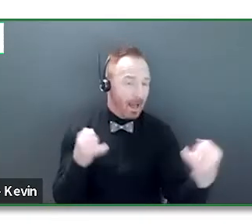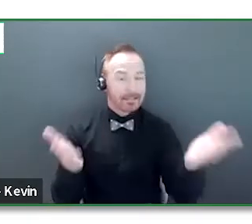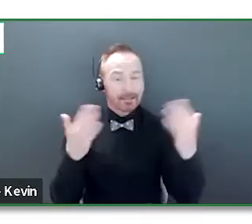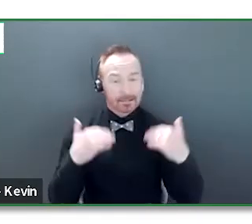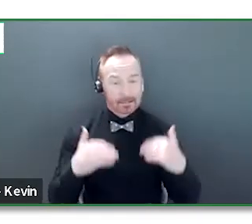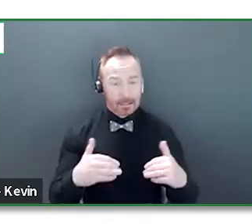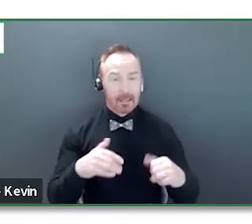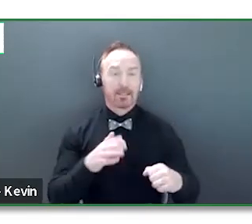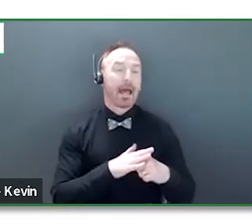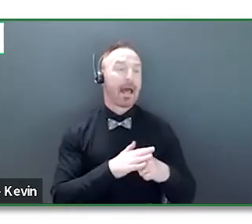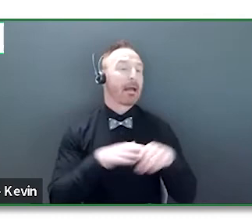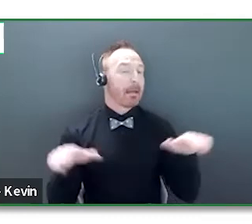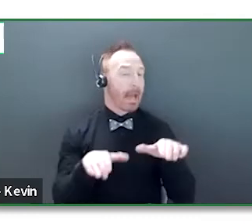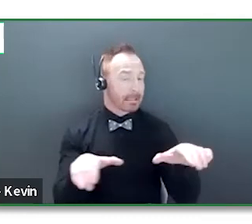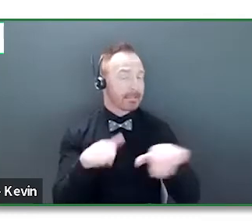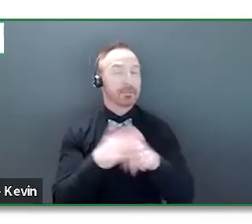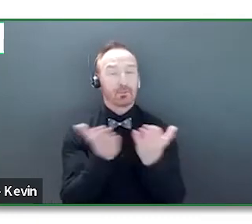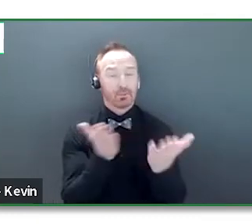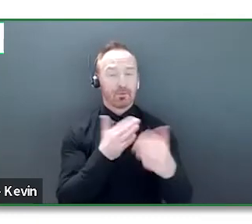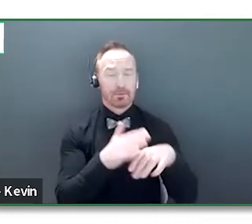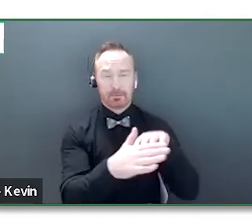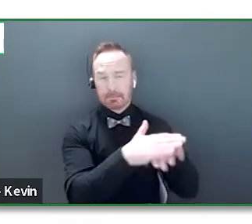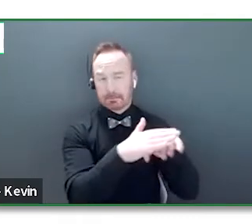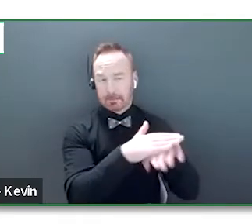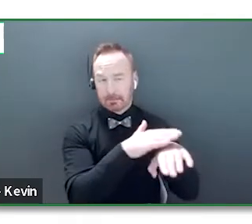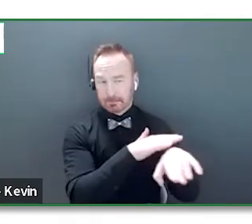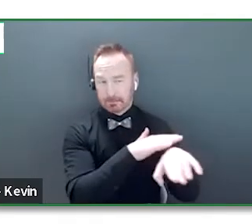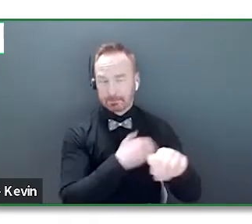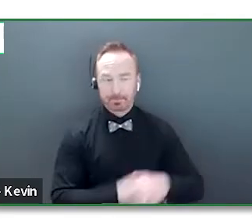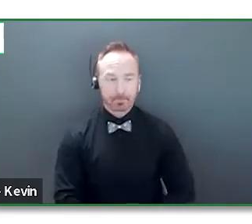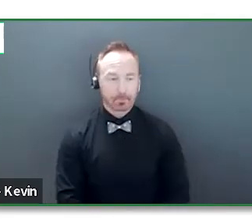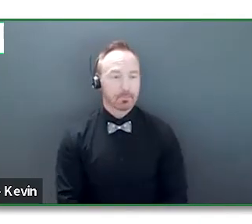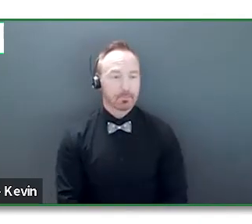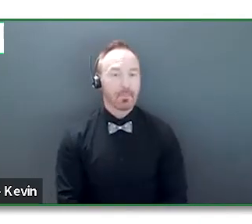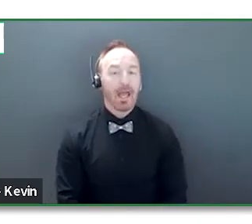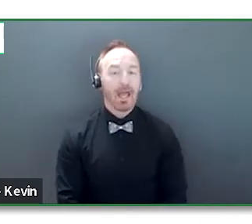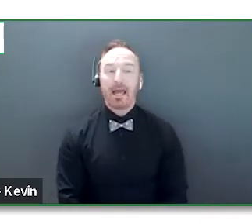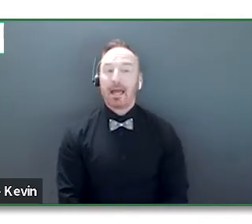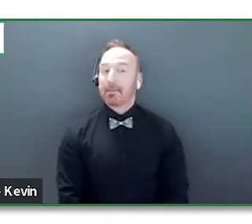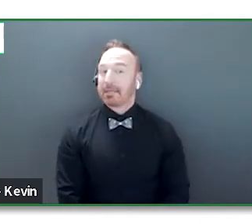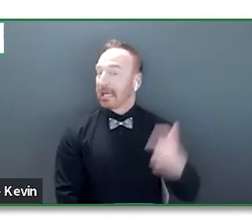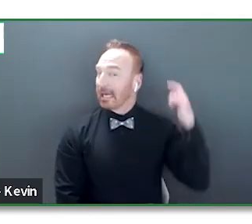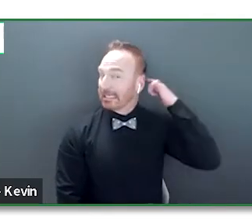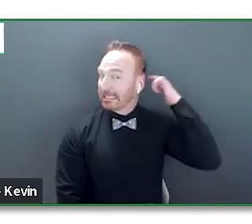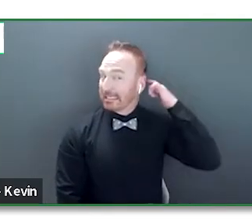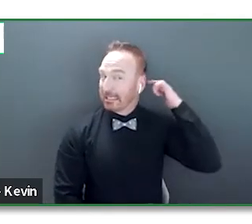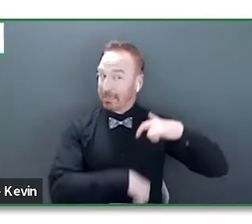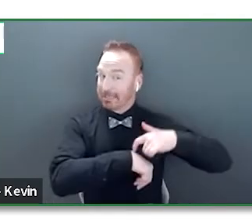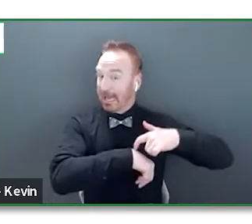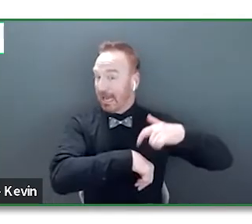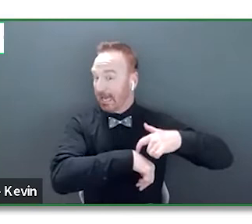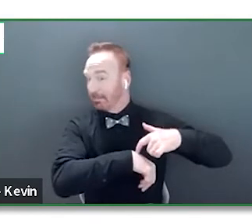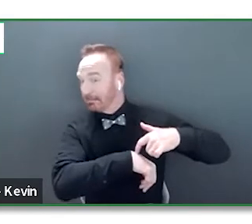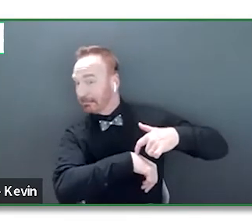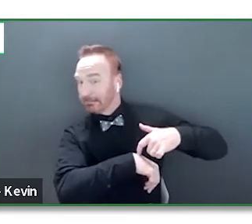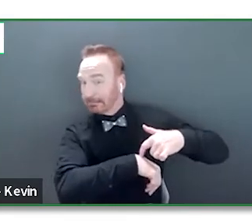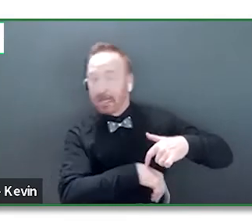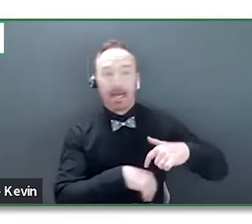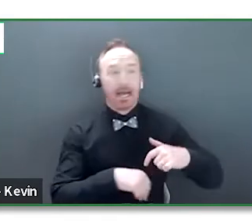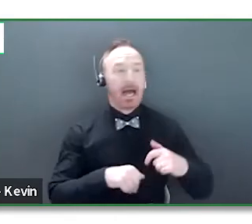services more accessible. I'm conscious of time. I'm going to give you a few uh I want I want time for questions.